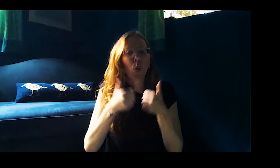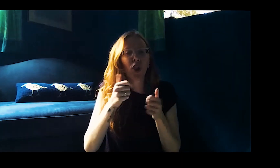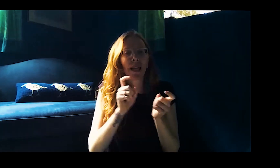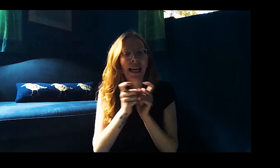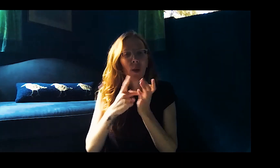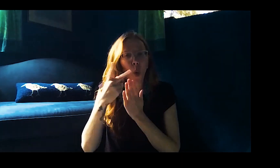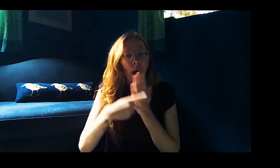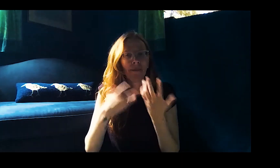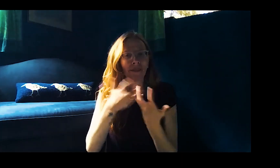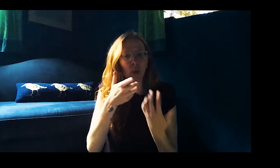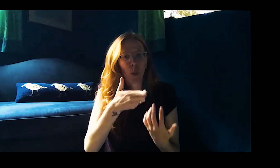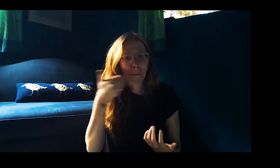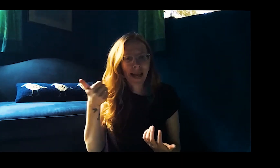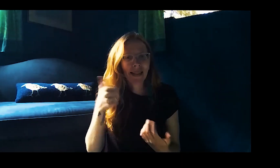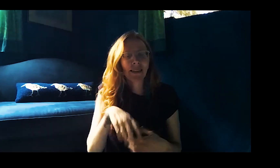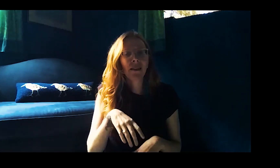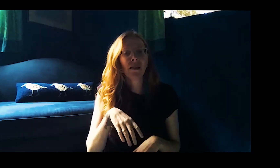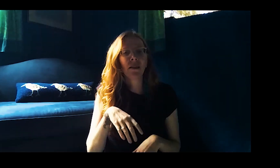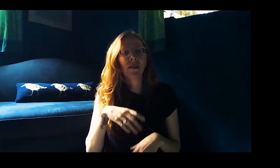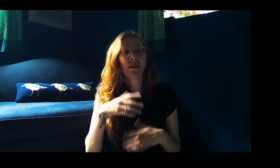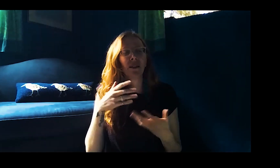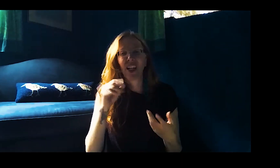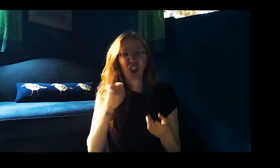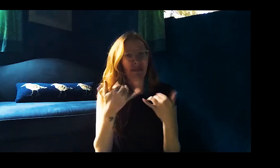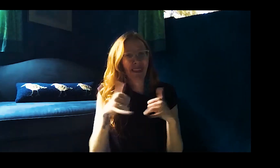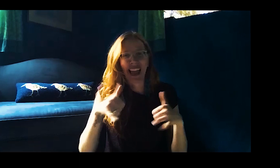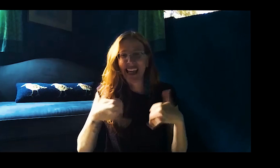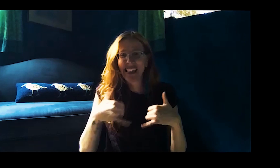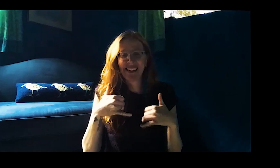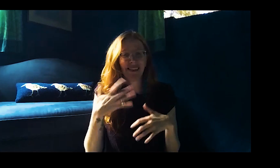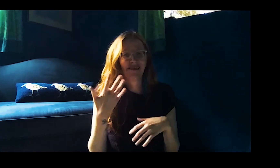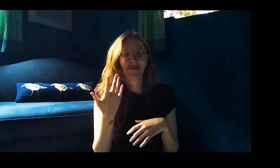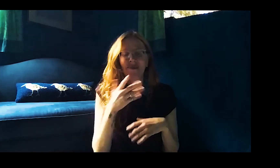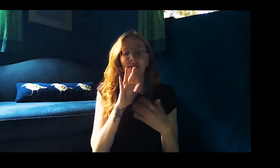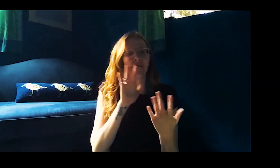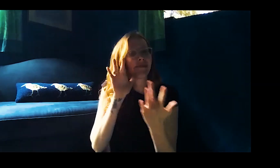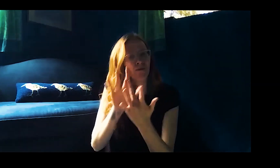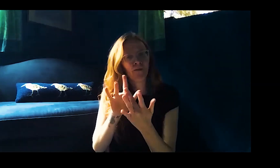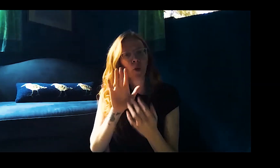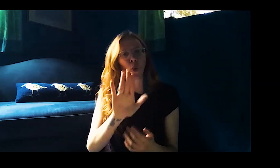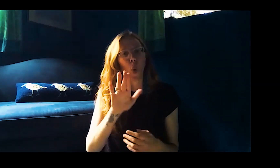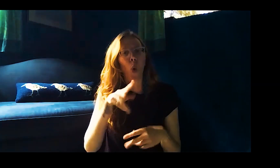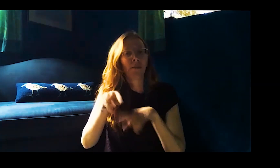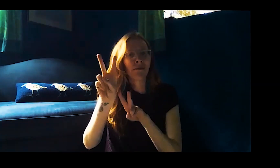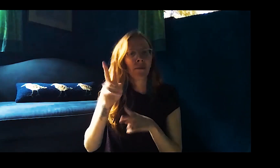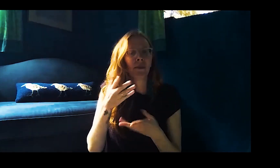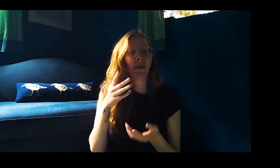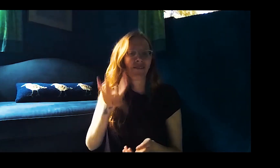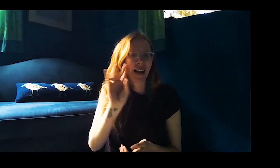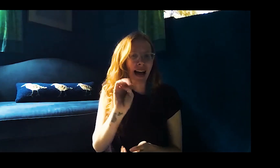you like best. I mean, just play, and contact your mentors. Find a mentor.